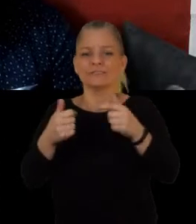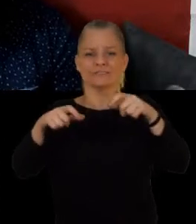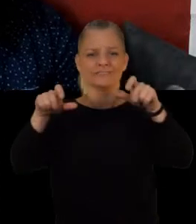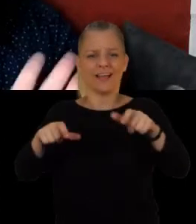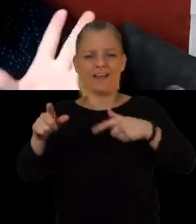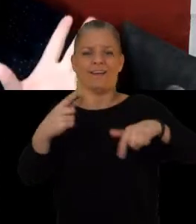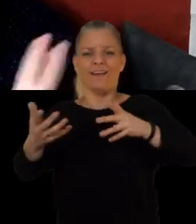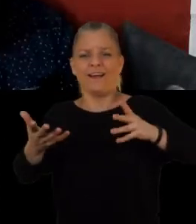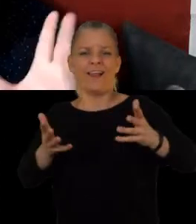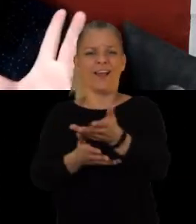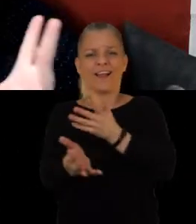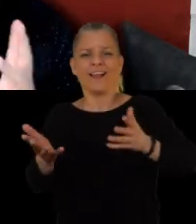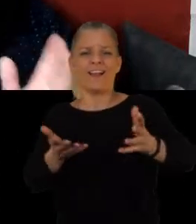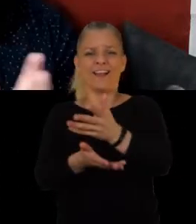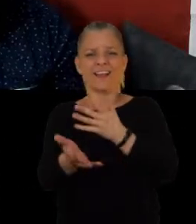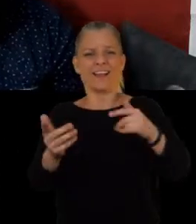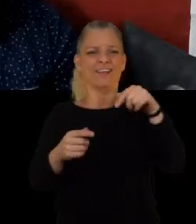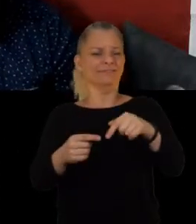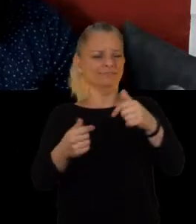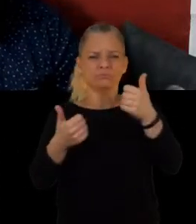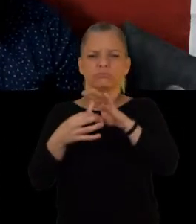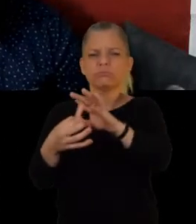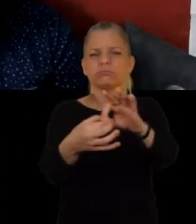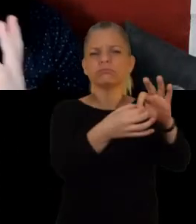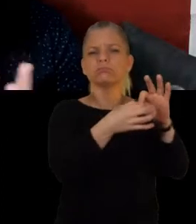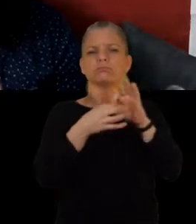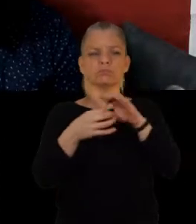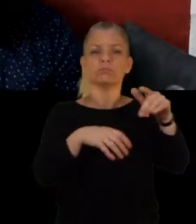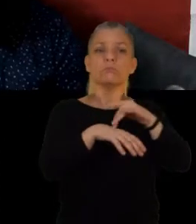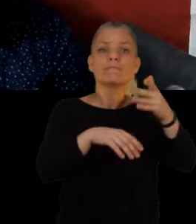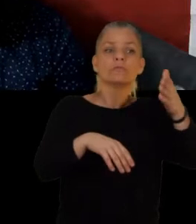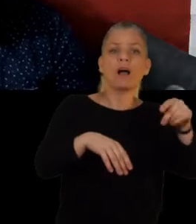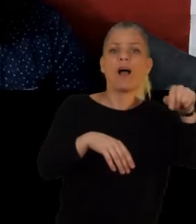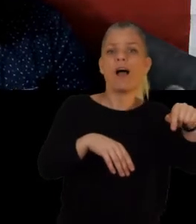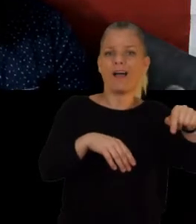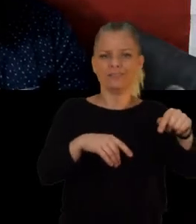and these are all around the table chatting i've got really good pals and i suppose the